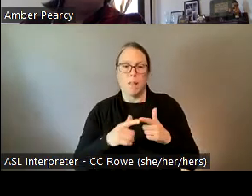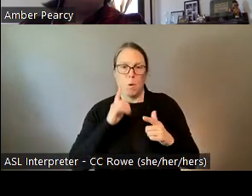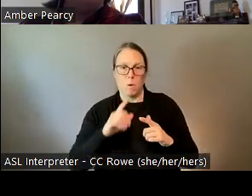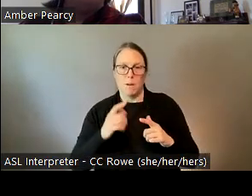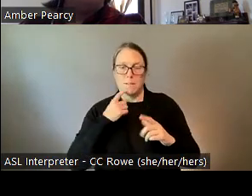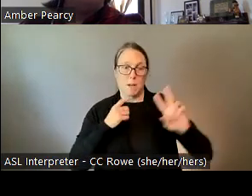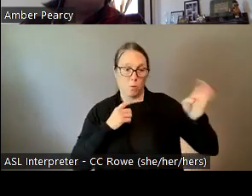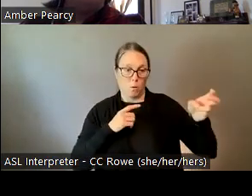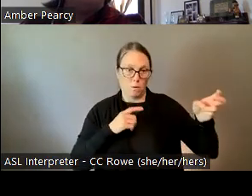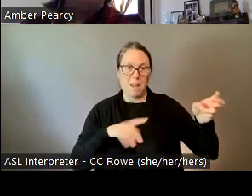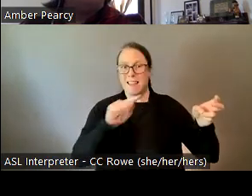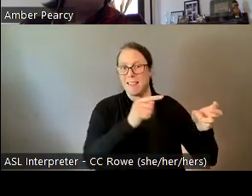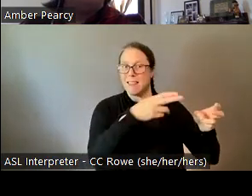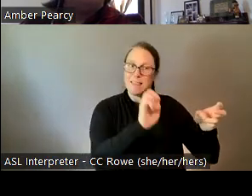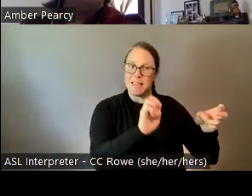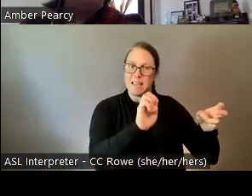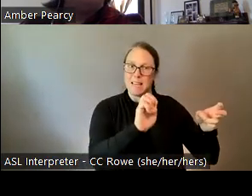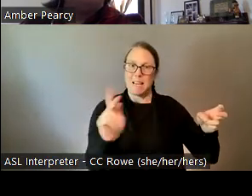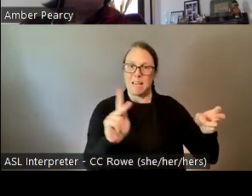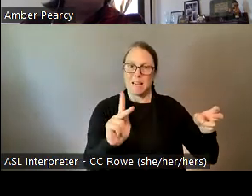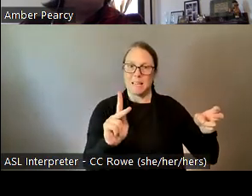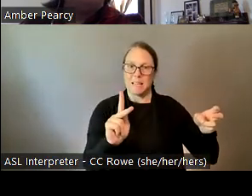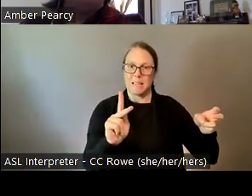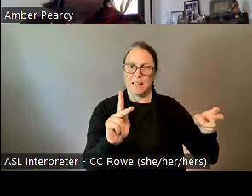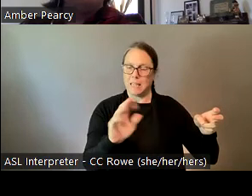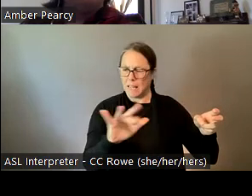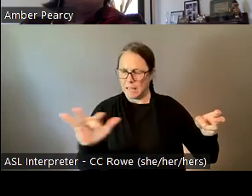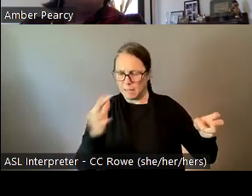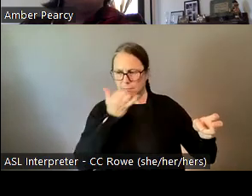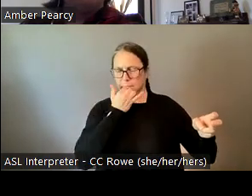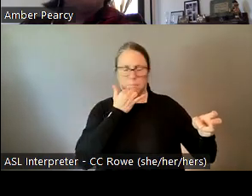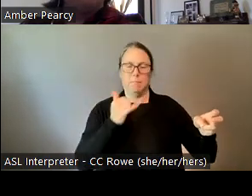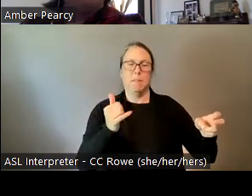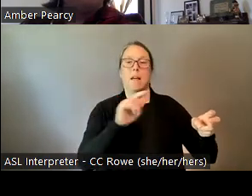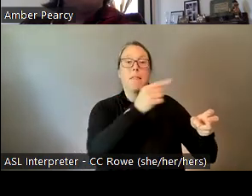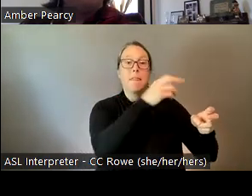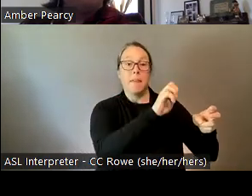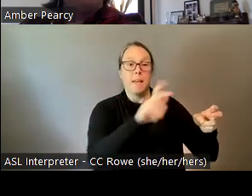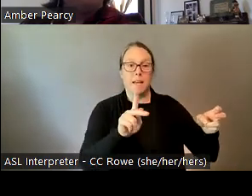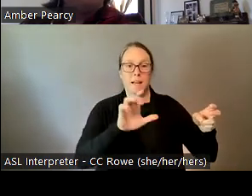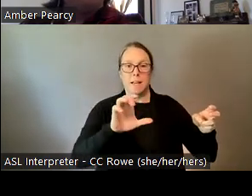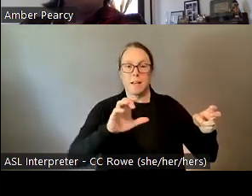The Kennedy, oof, that's not how you spell Kennedy. There you go. The Kennedy Center Welcomes You!